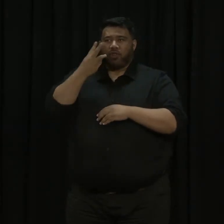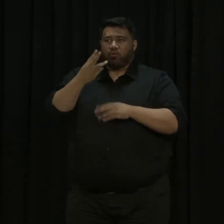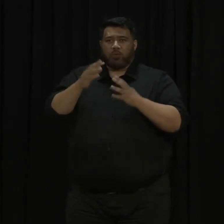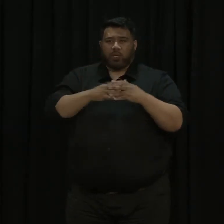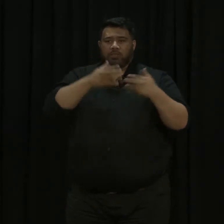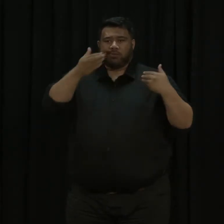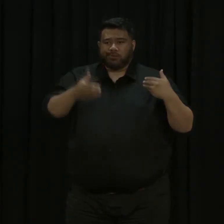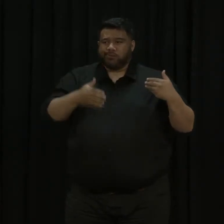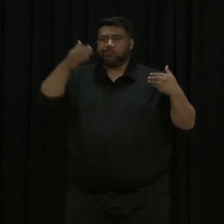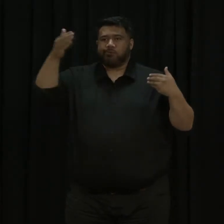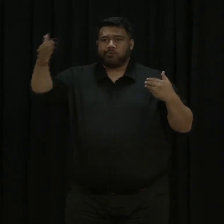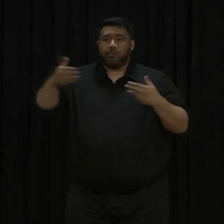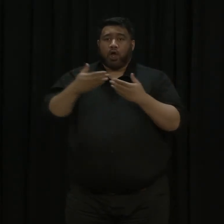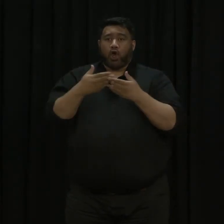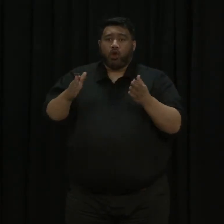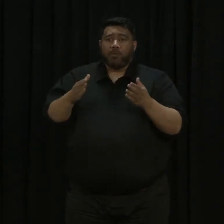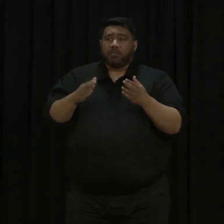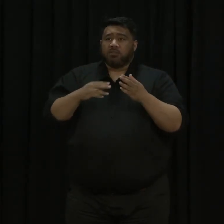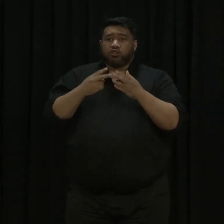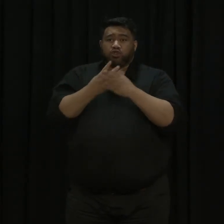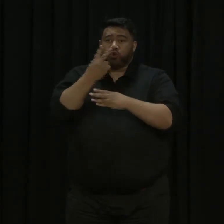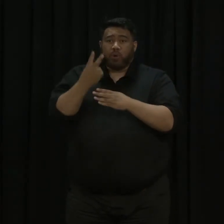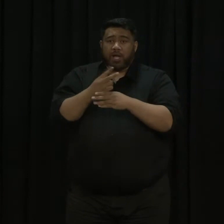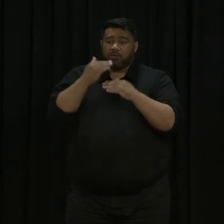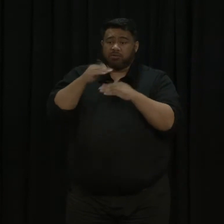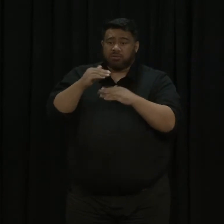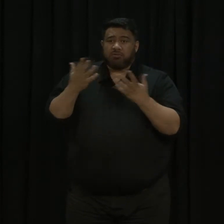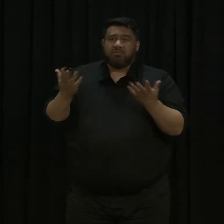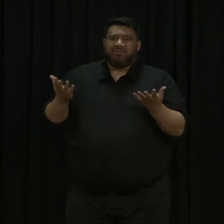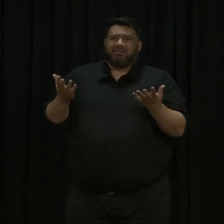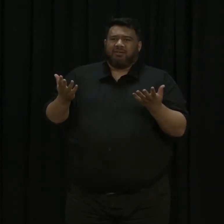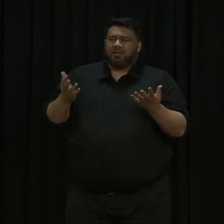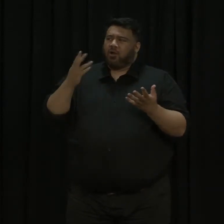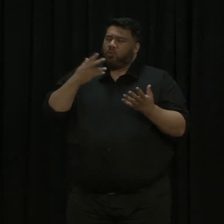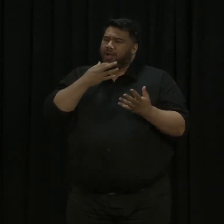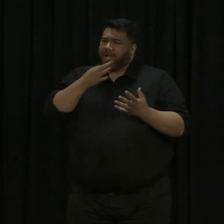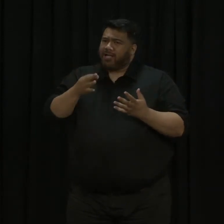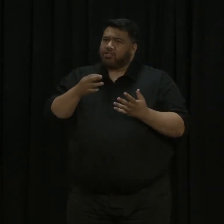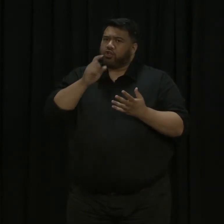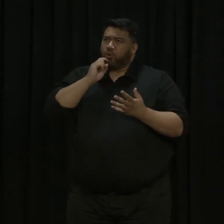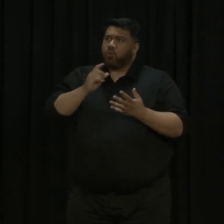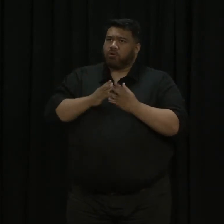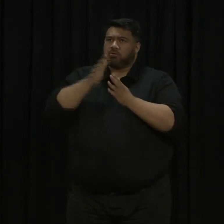See? On vaccine access, places on the outer reaches of the far north have had a vaccine clinic